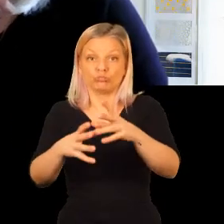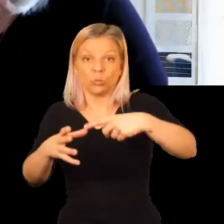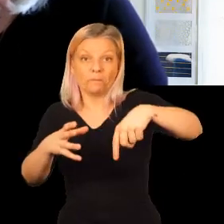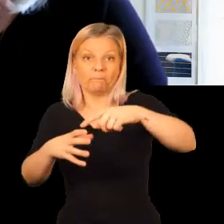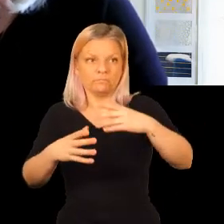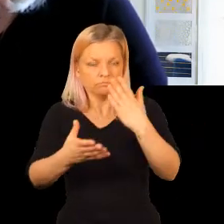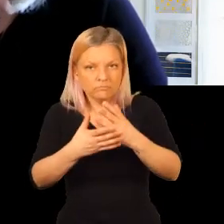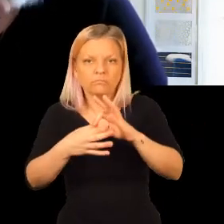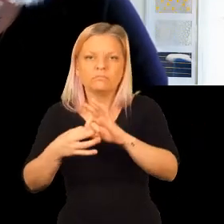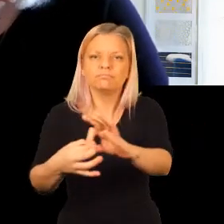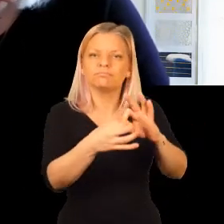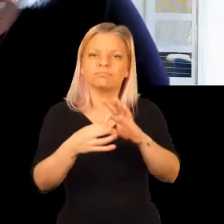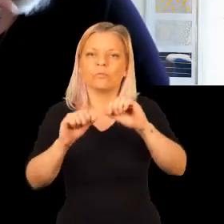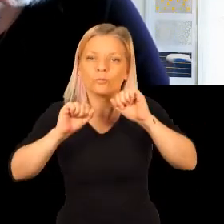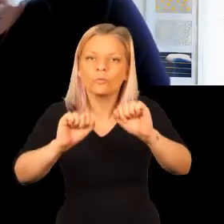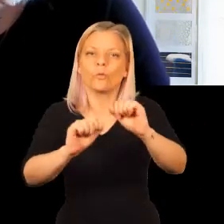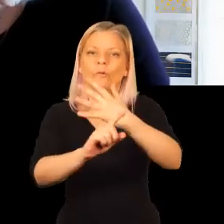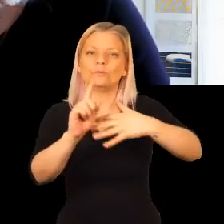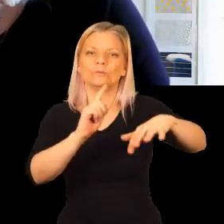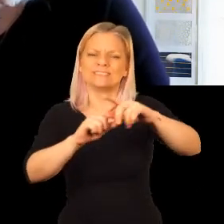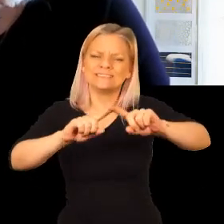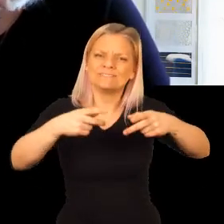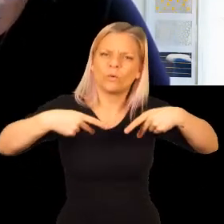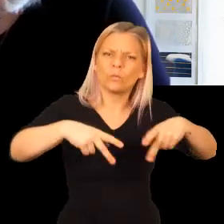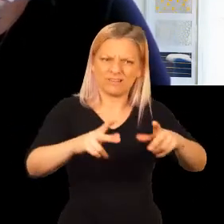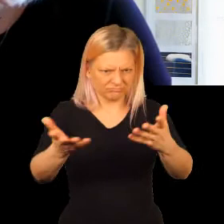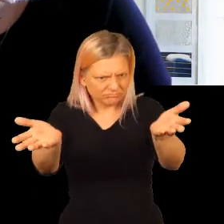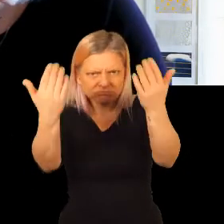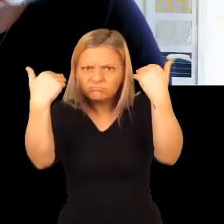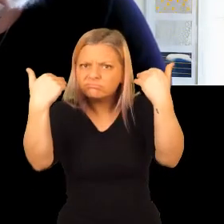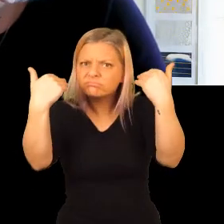different if you want a group of people that are going to you know connect with your community in a